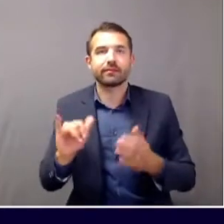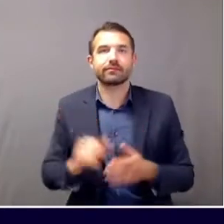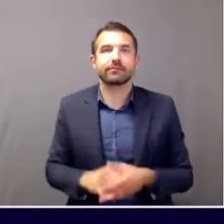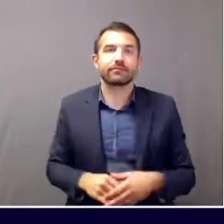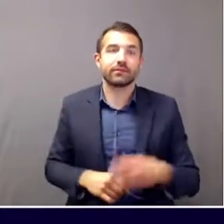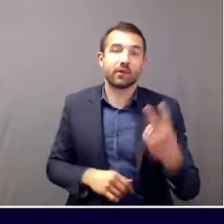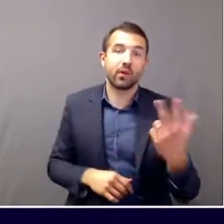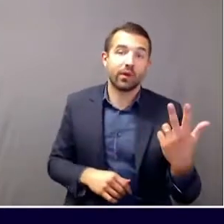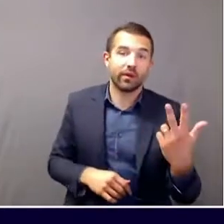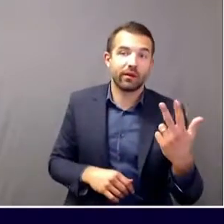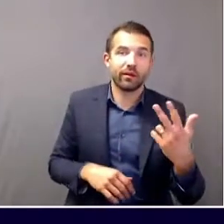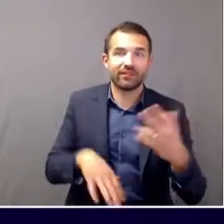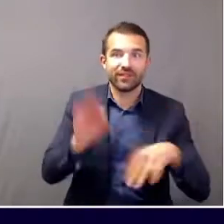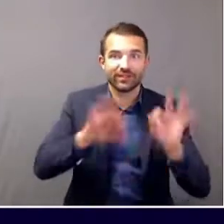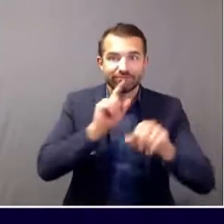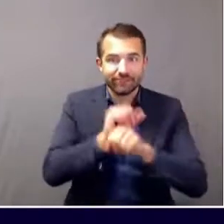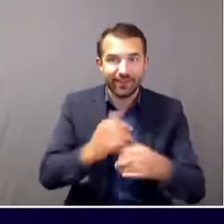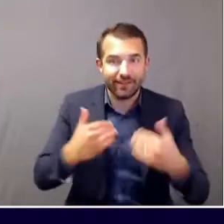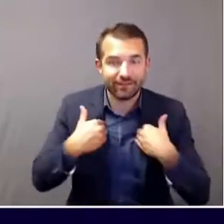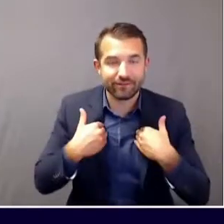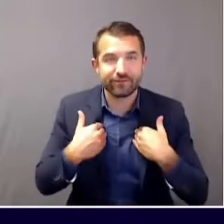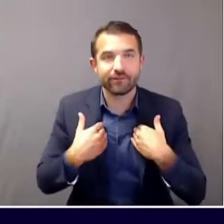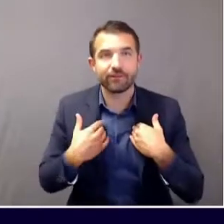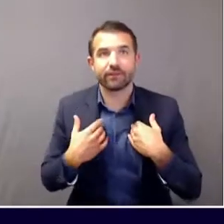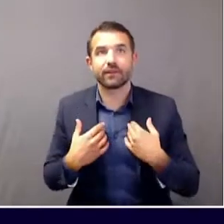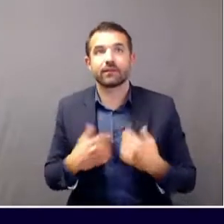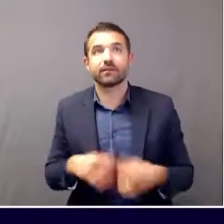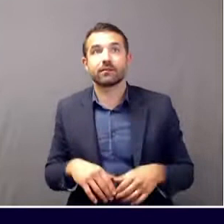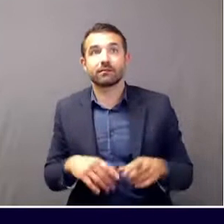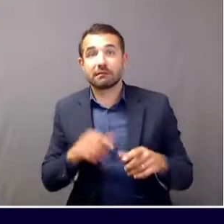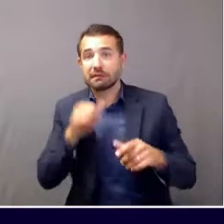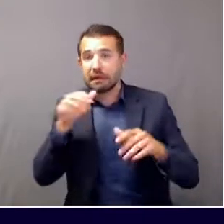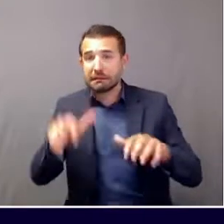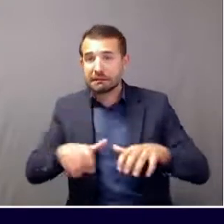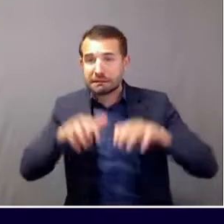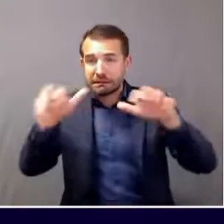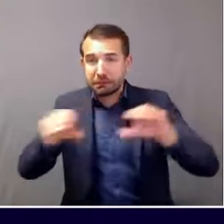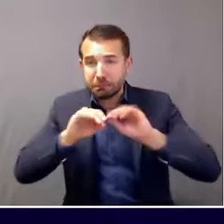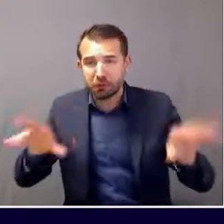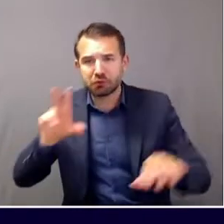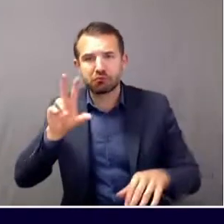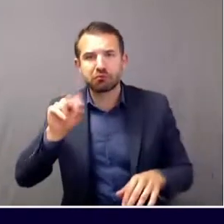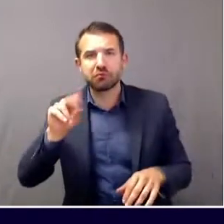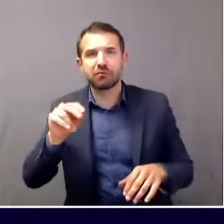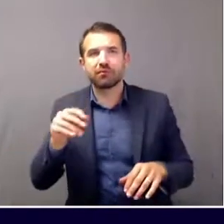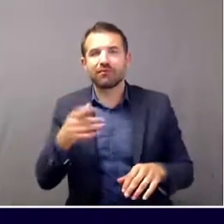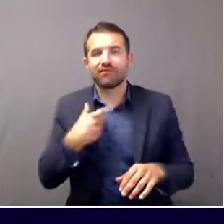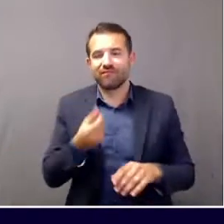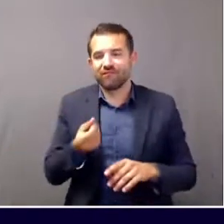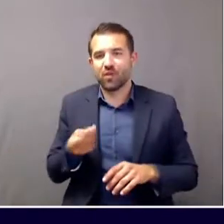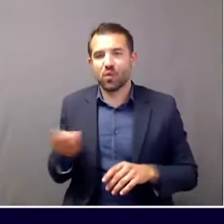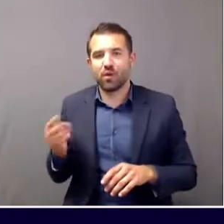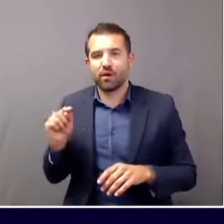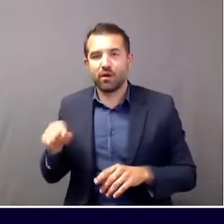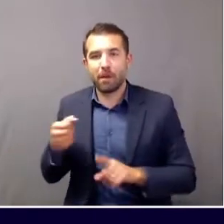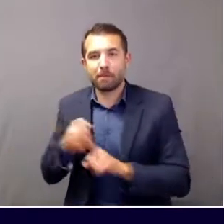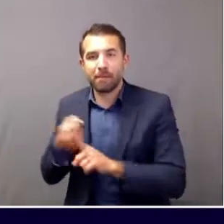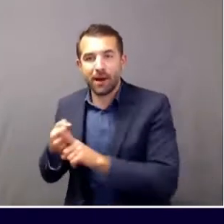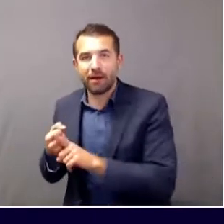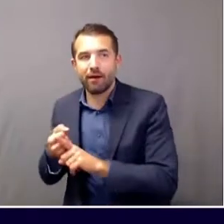states as opposed to large significant outbreaks that